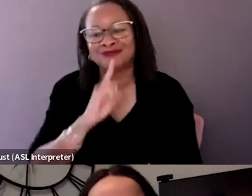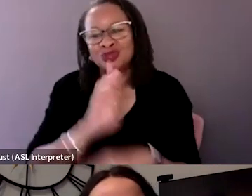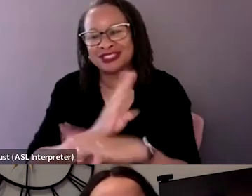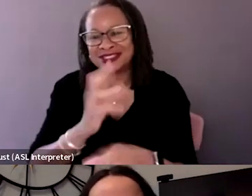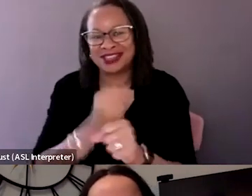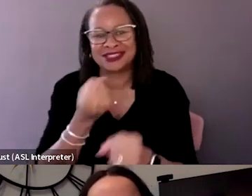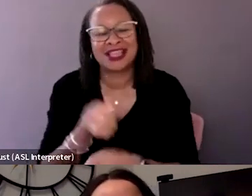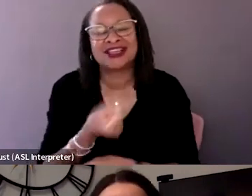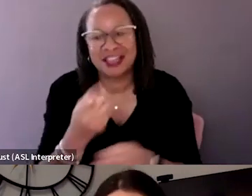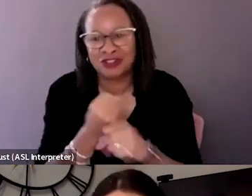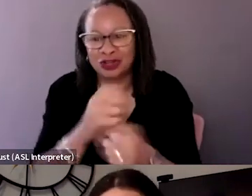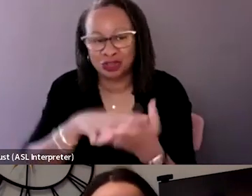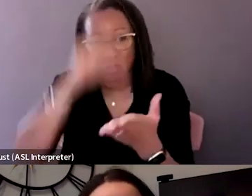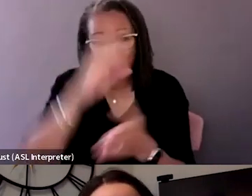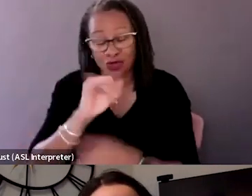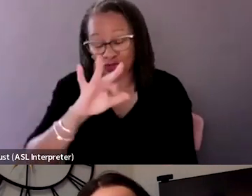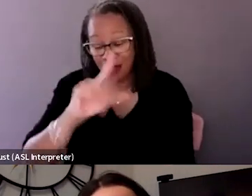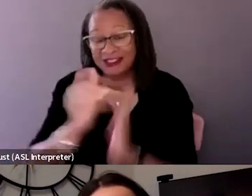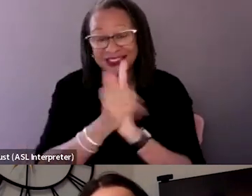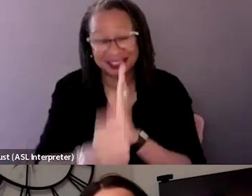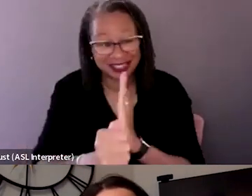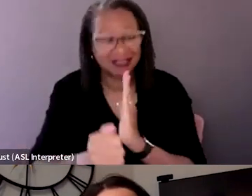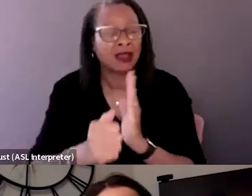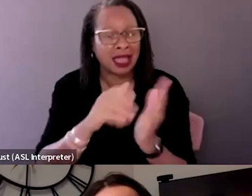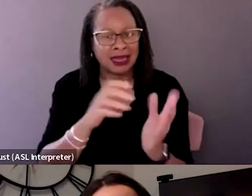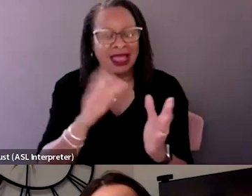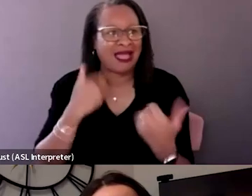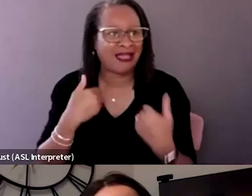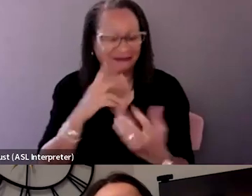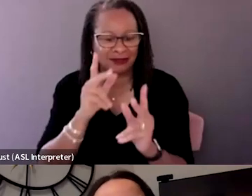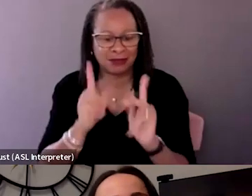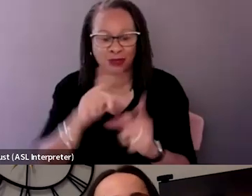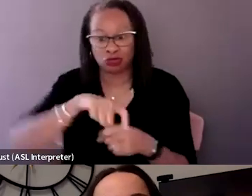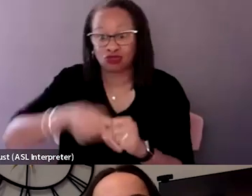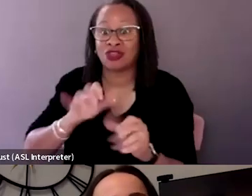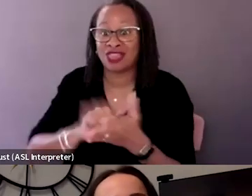to learn the craft and have great people around you. 'Cause that's how you're gonna get your story out there. Yeah, and I agree with you.